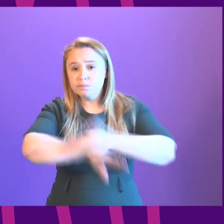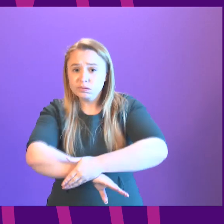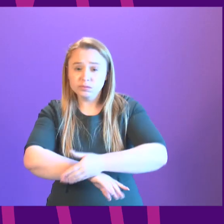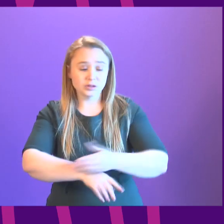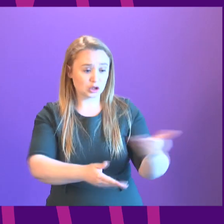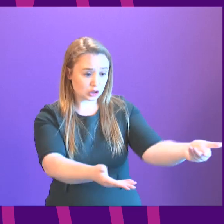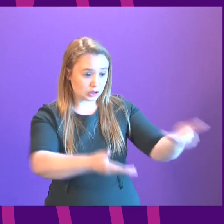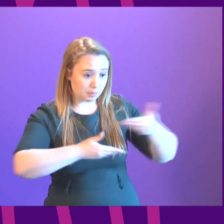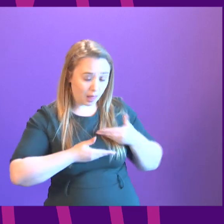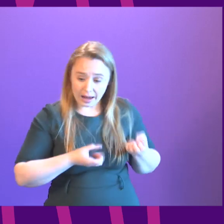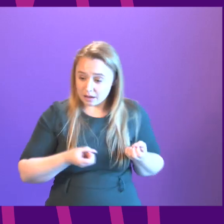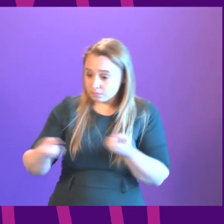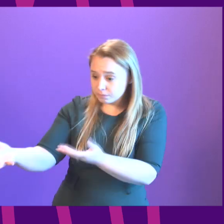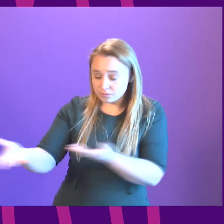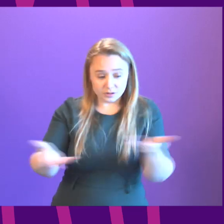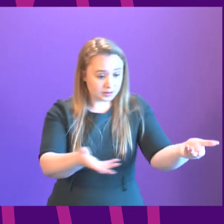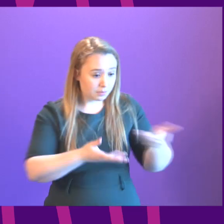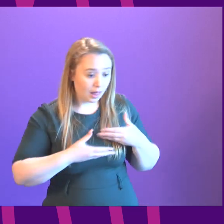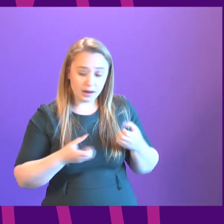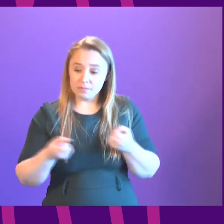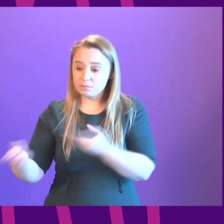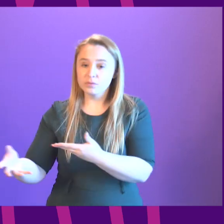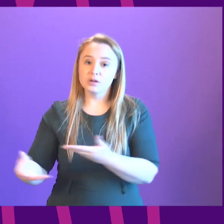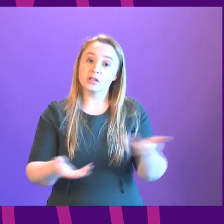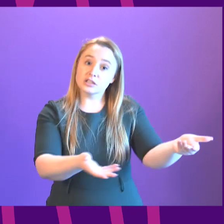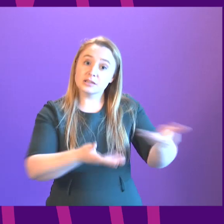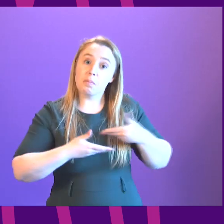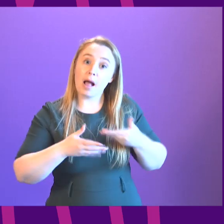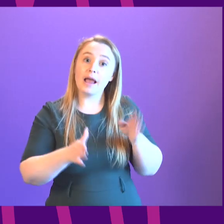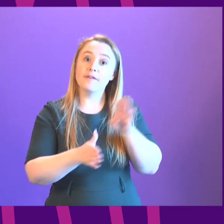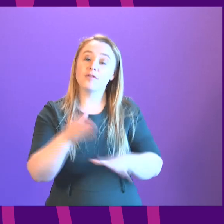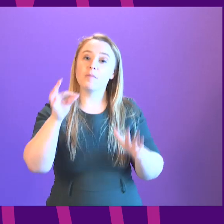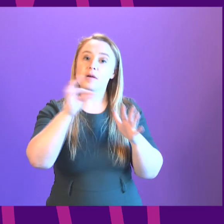come. We have the Pfizer vaccine supplies that we expected this year, and tens of thousands